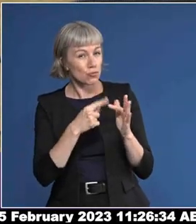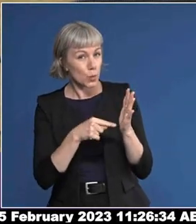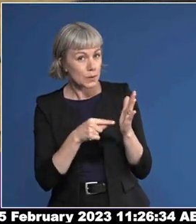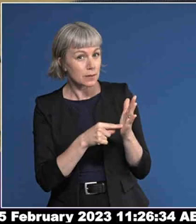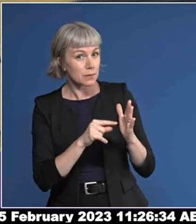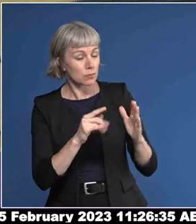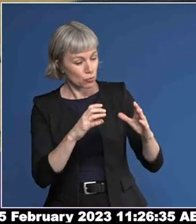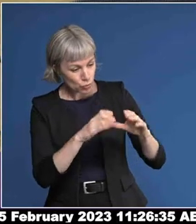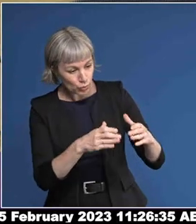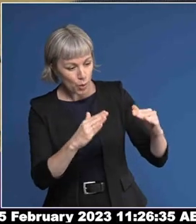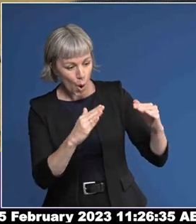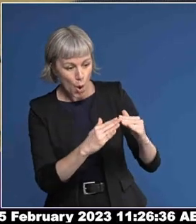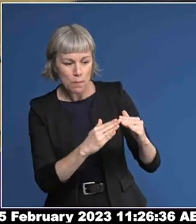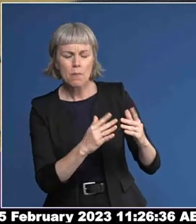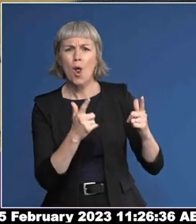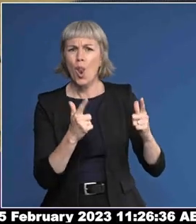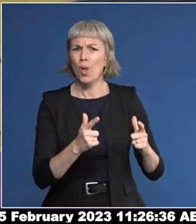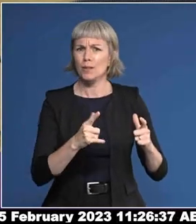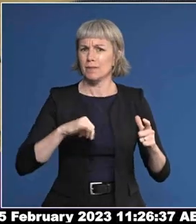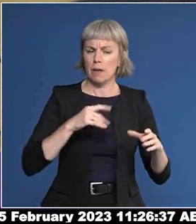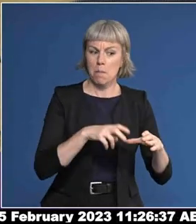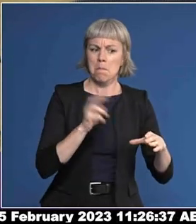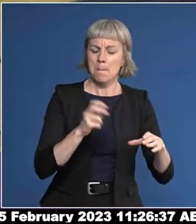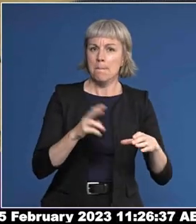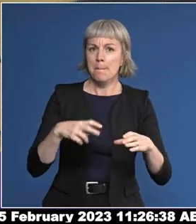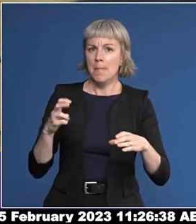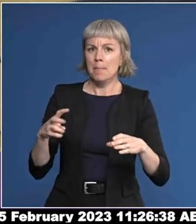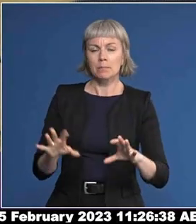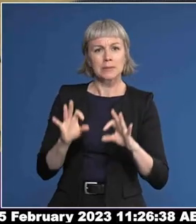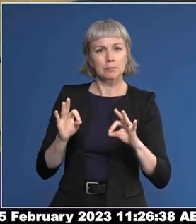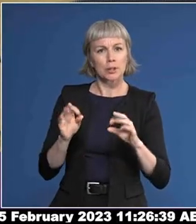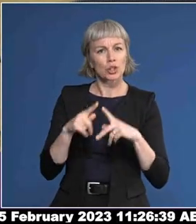adverse impact on the delivery of consistent high-quality services to program